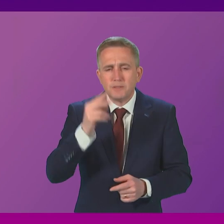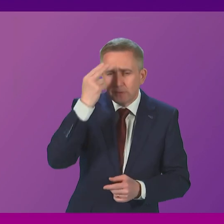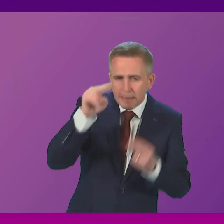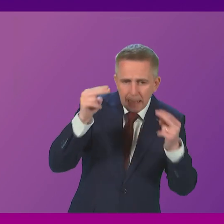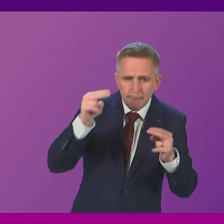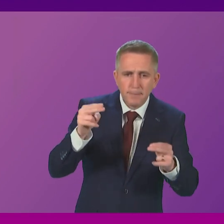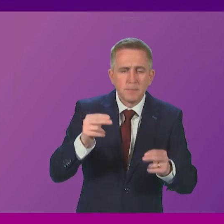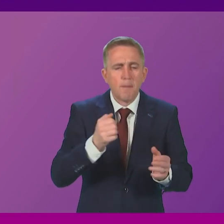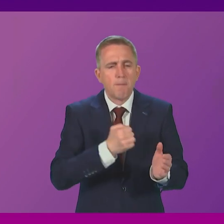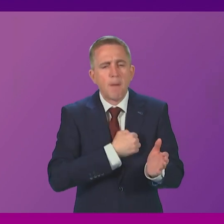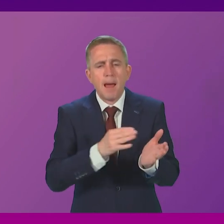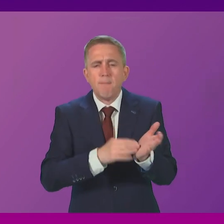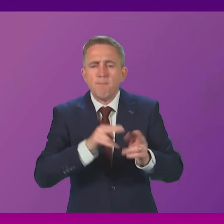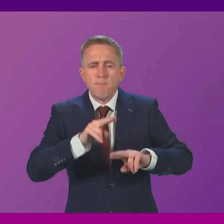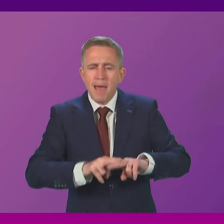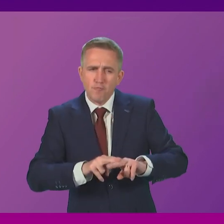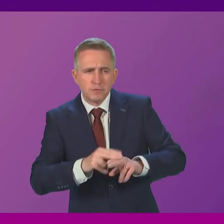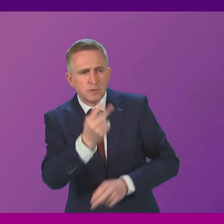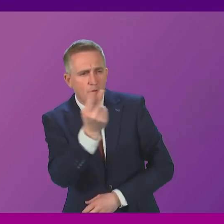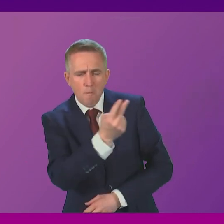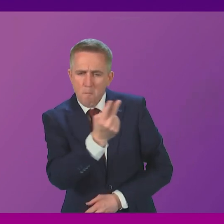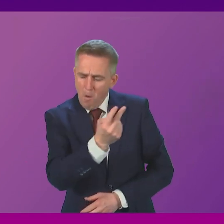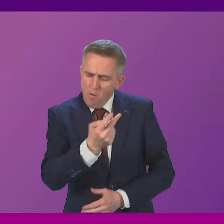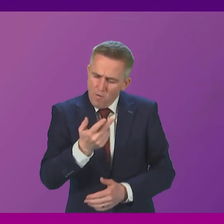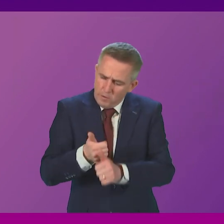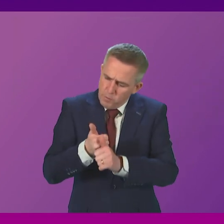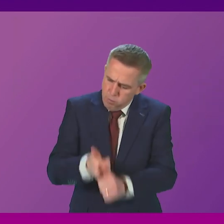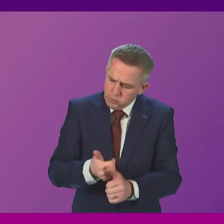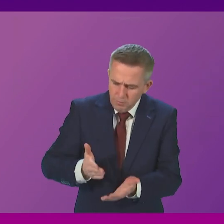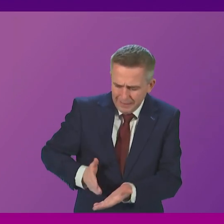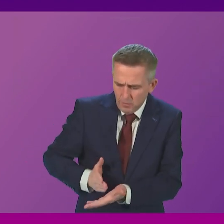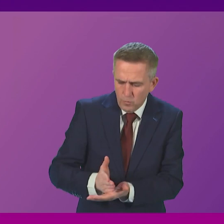My mum and dad have always been unwavering in their support of me.